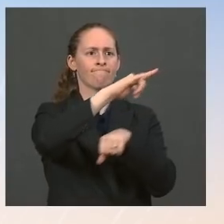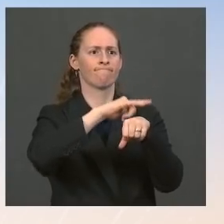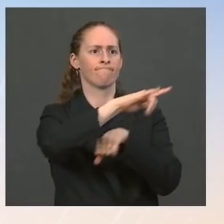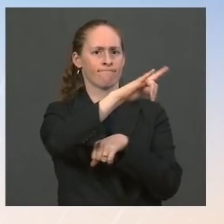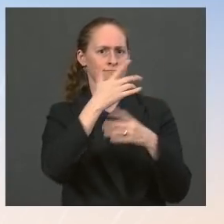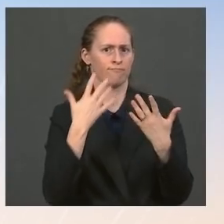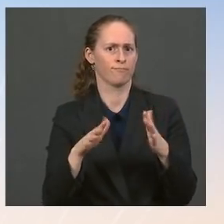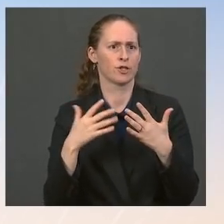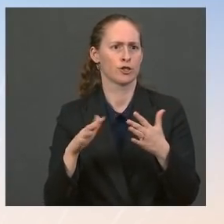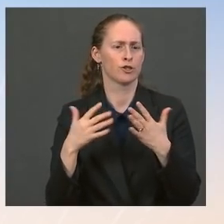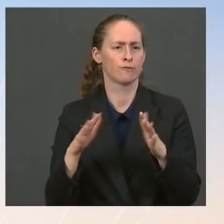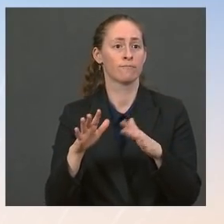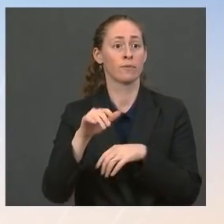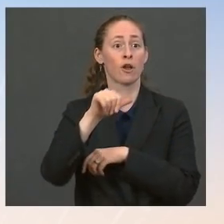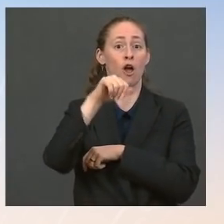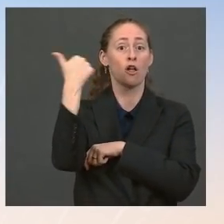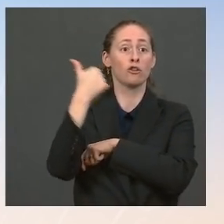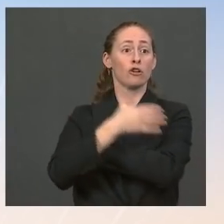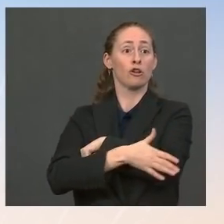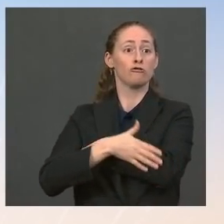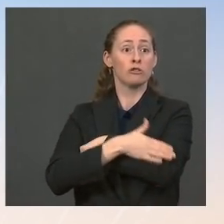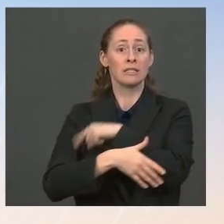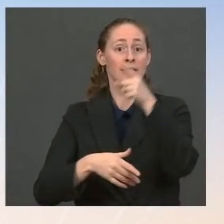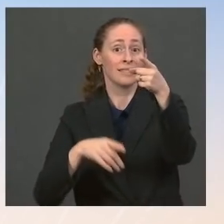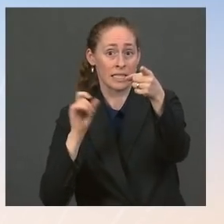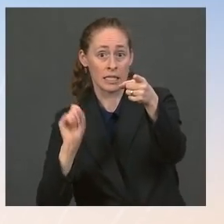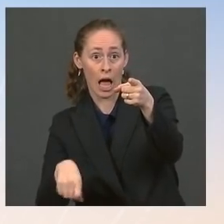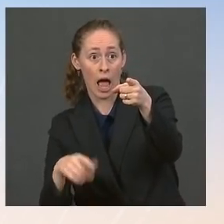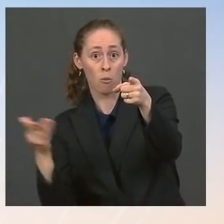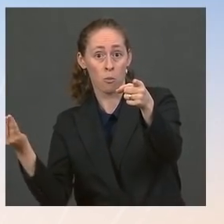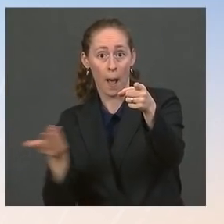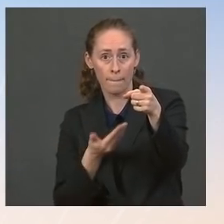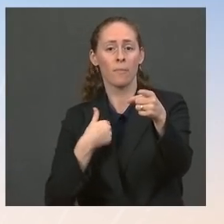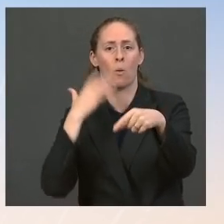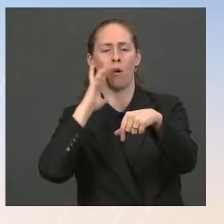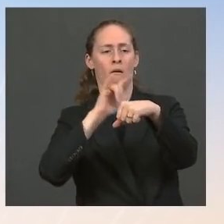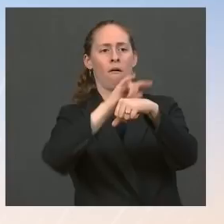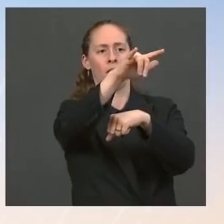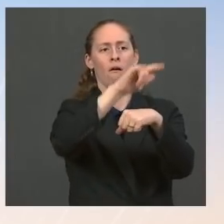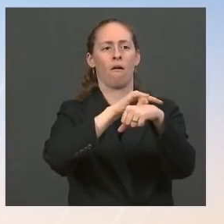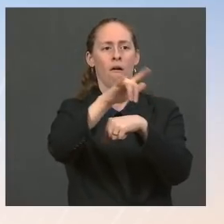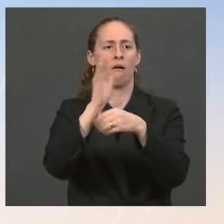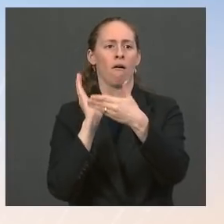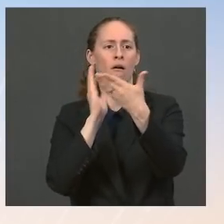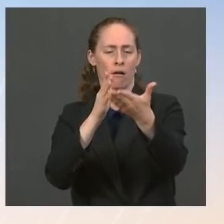Importantly, USAID has established a $5.5 million program